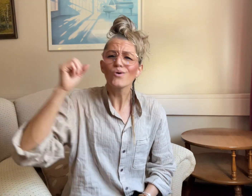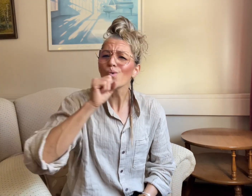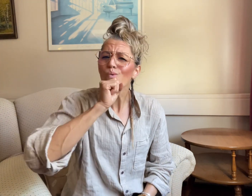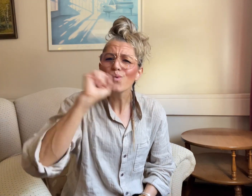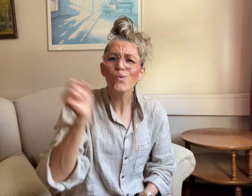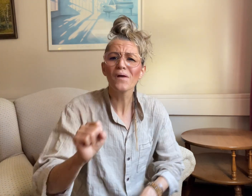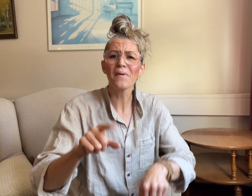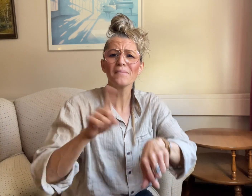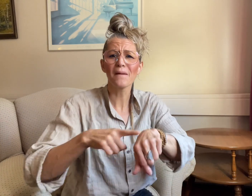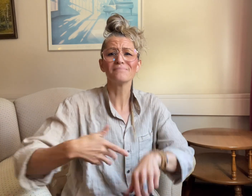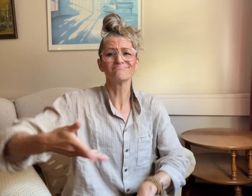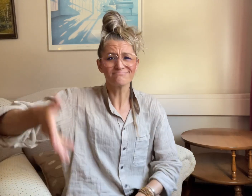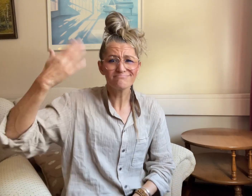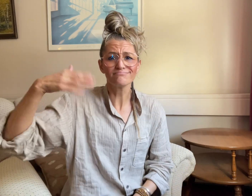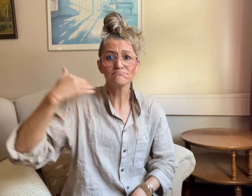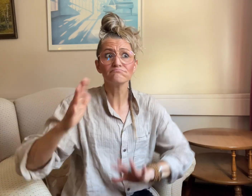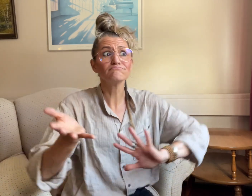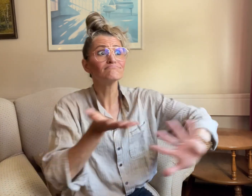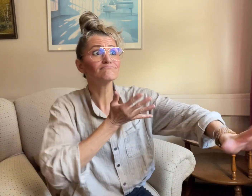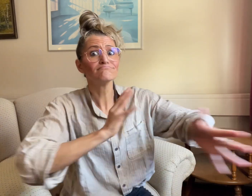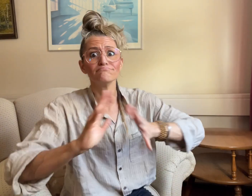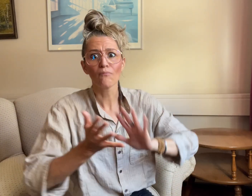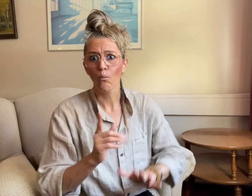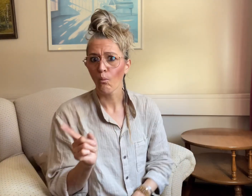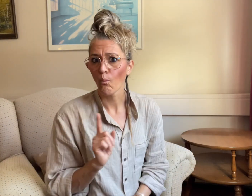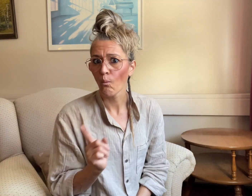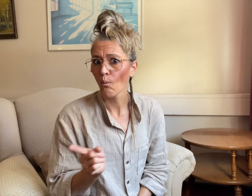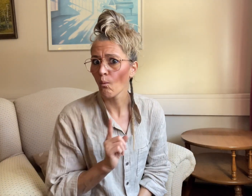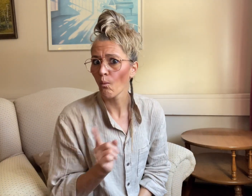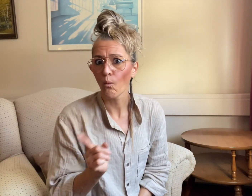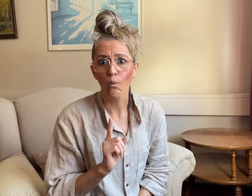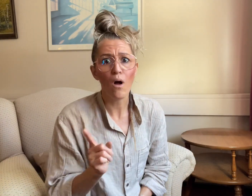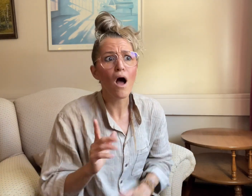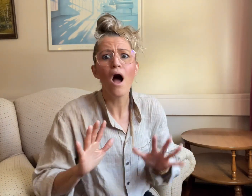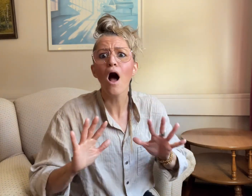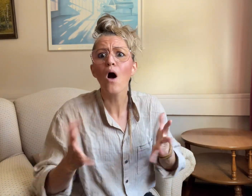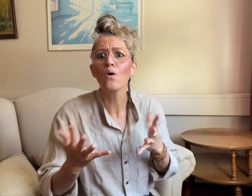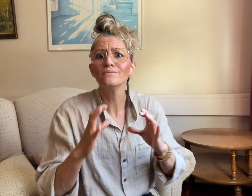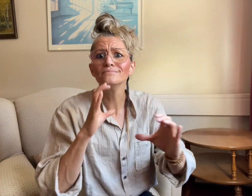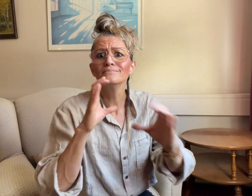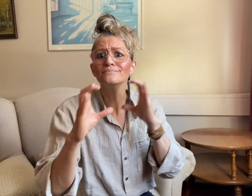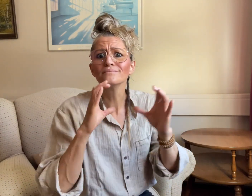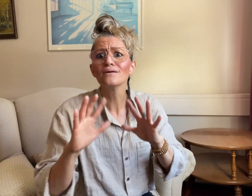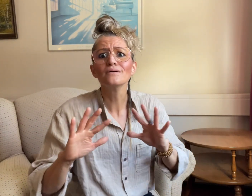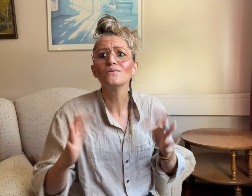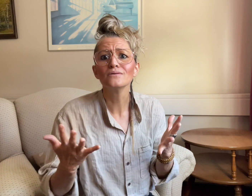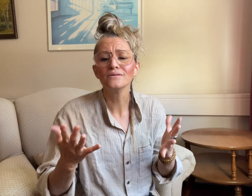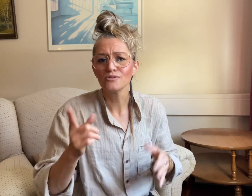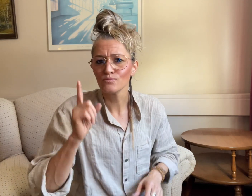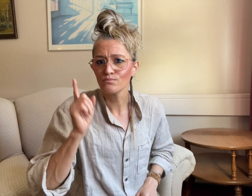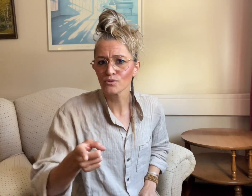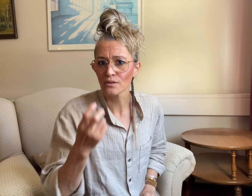members, explained in the old times they were not allowed